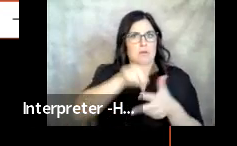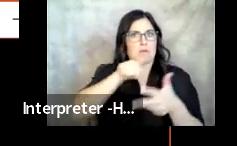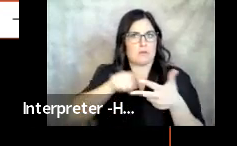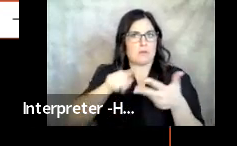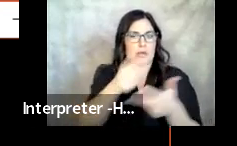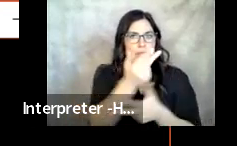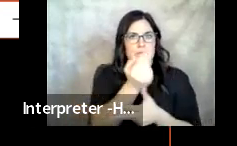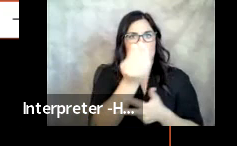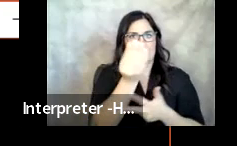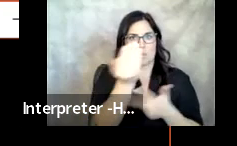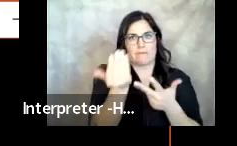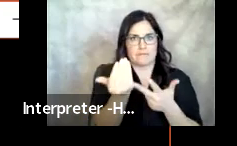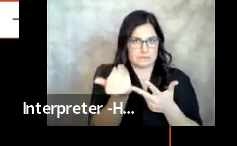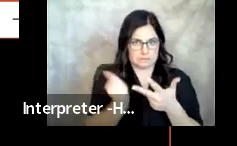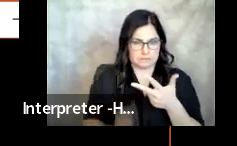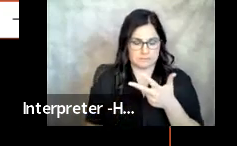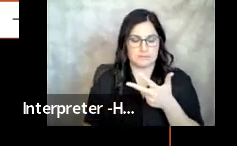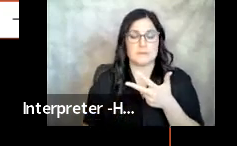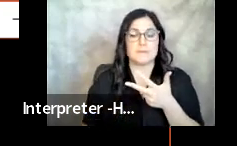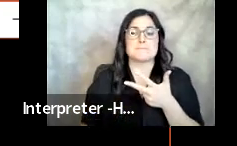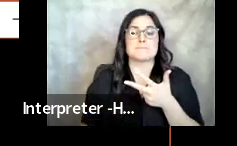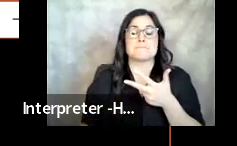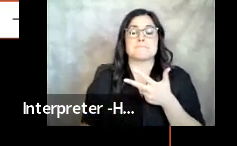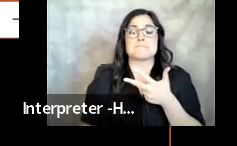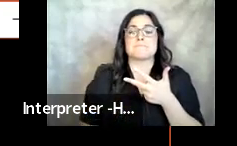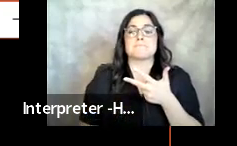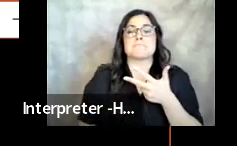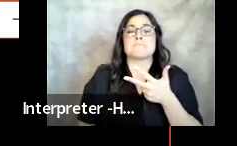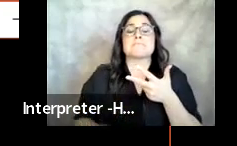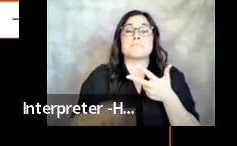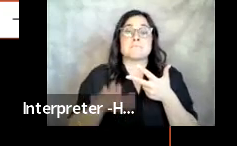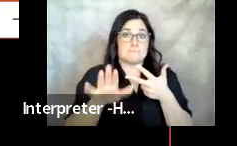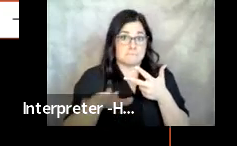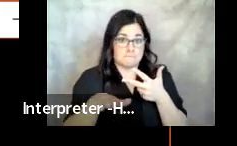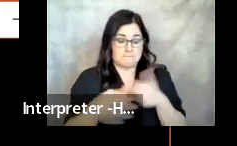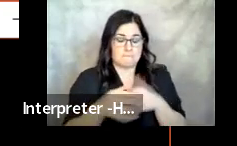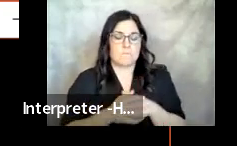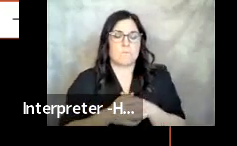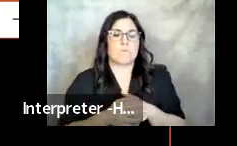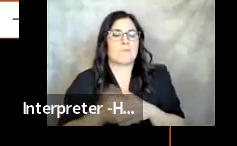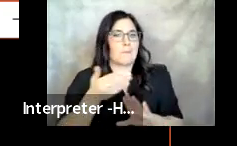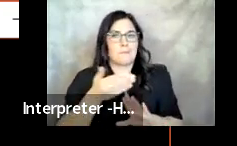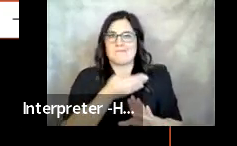And 15th amendments. Now let me just. Say this right. Now. Before I get into what they are.